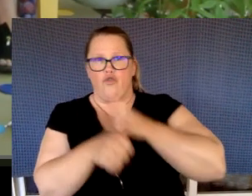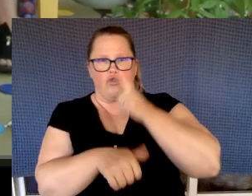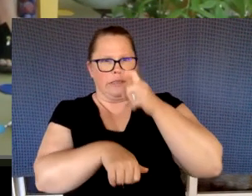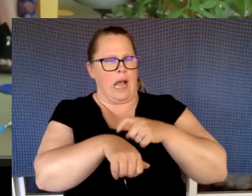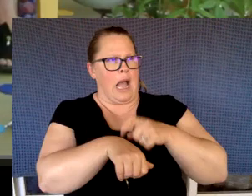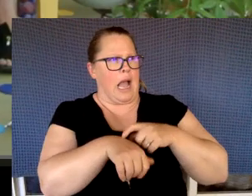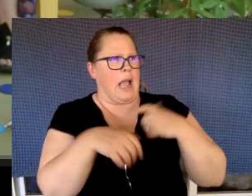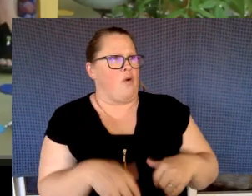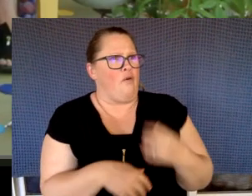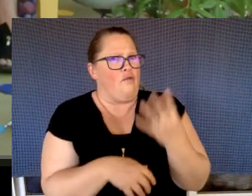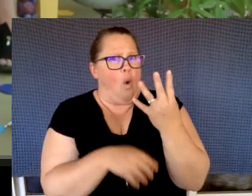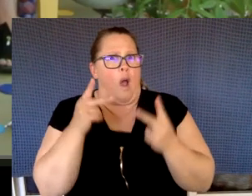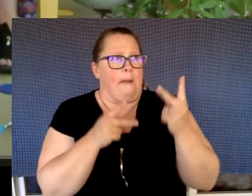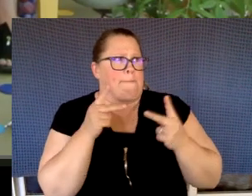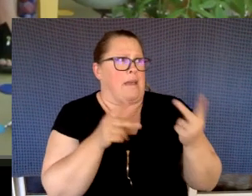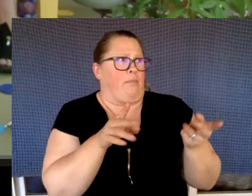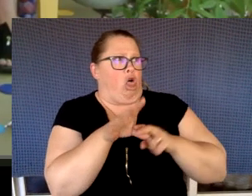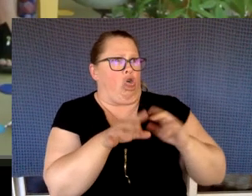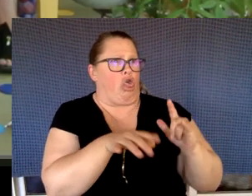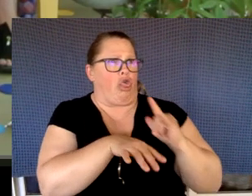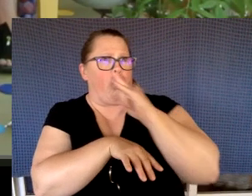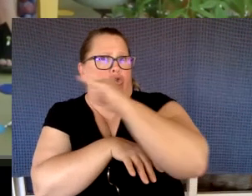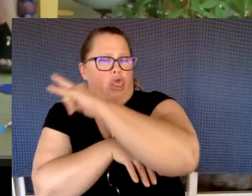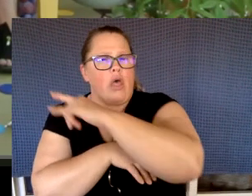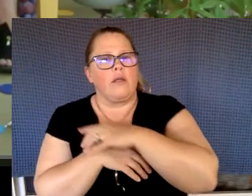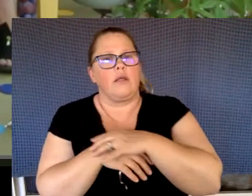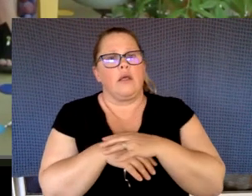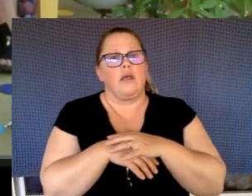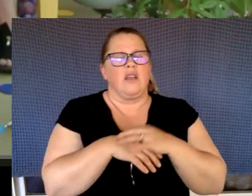and the weather was stormy with rain and lightning. The airplane